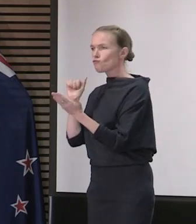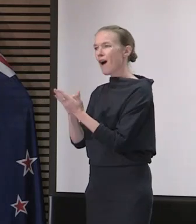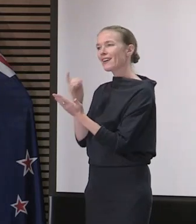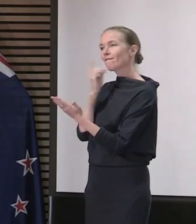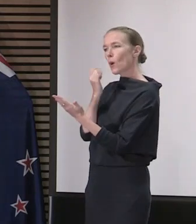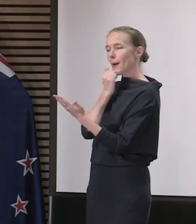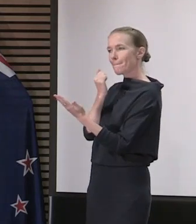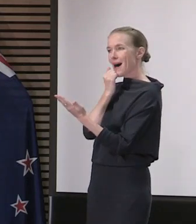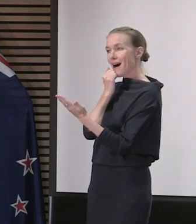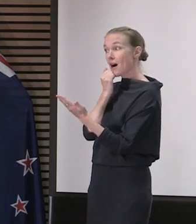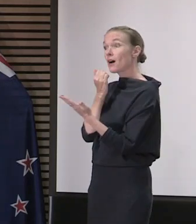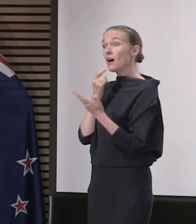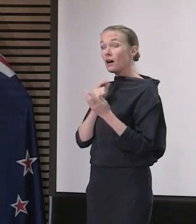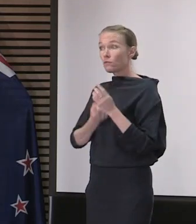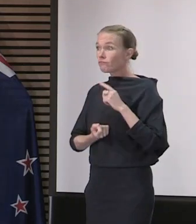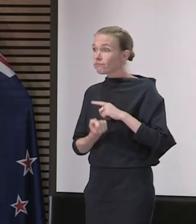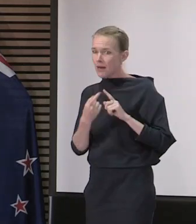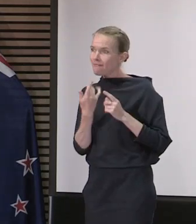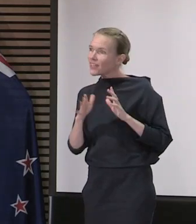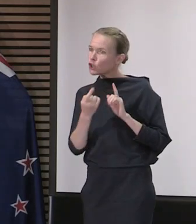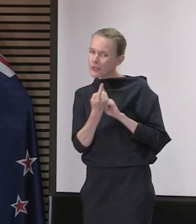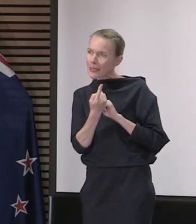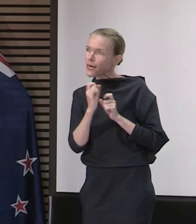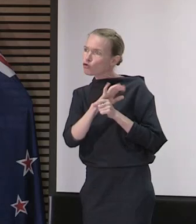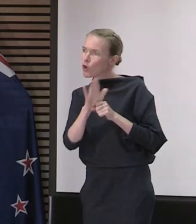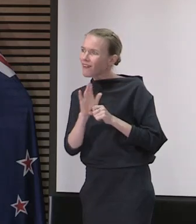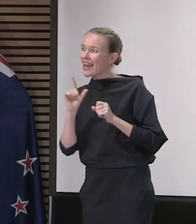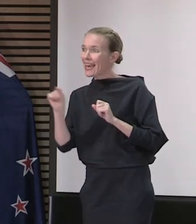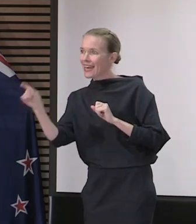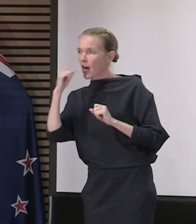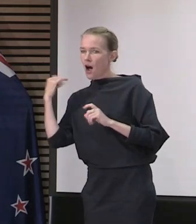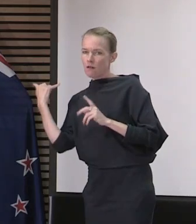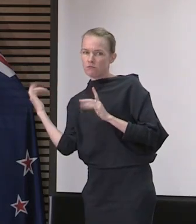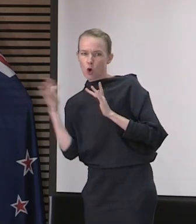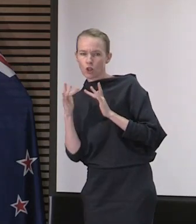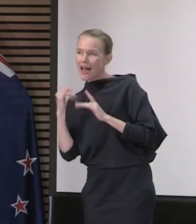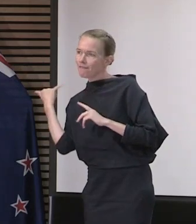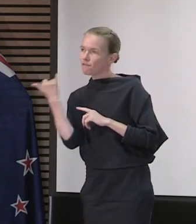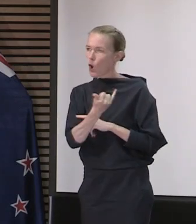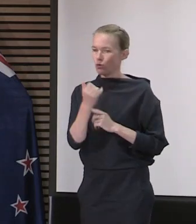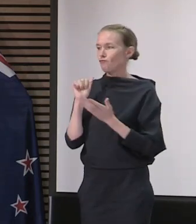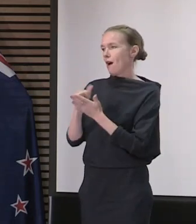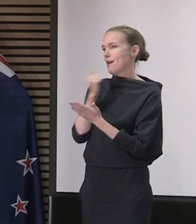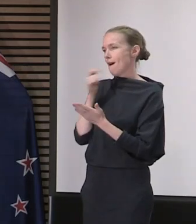phone details are up-to-date with your GP practice and that will help if there is any need for us to be able to contact